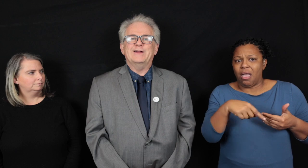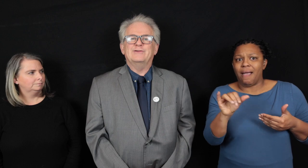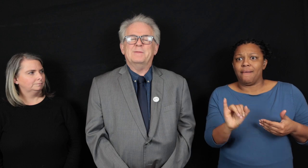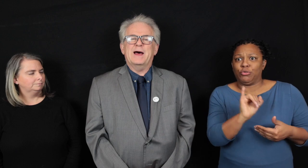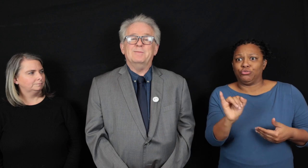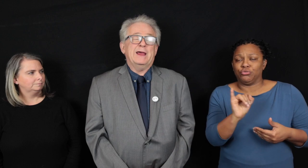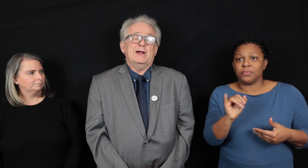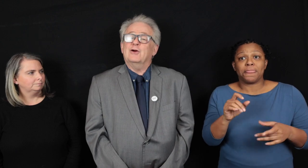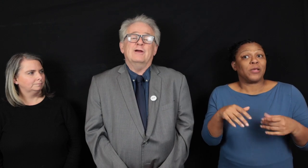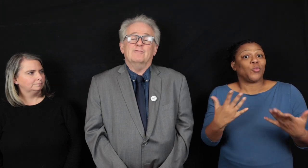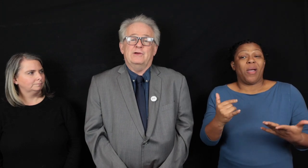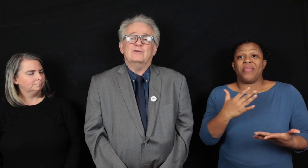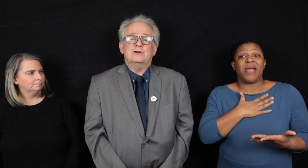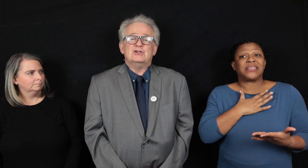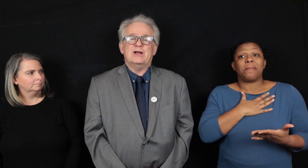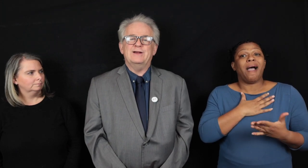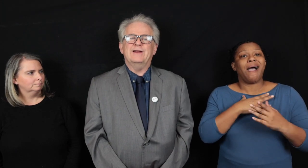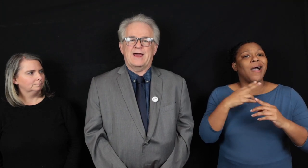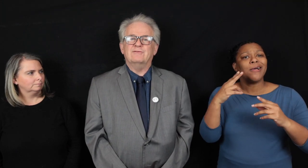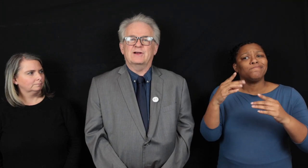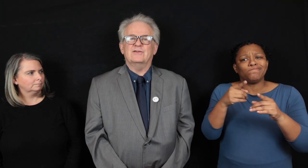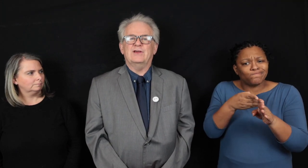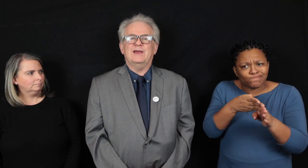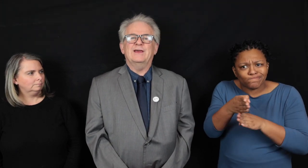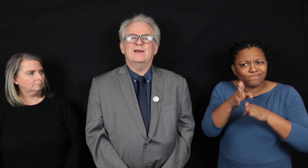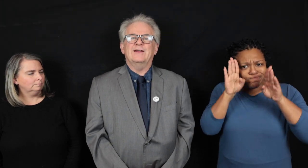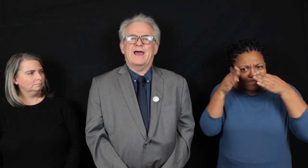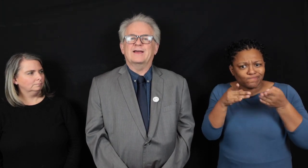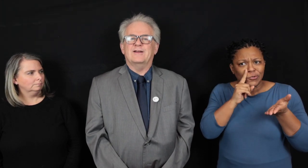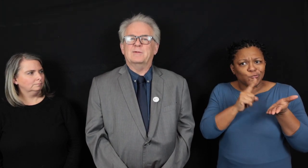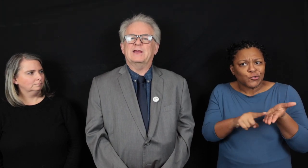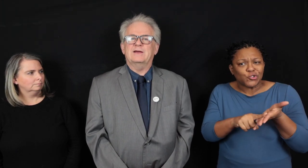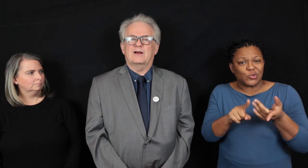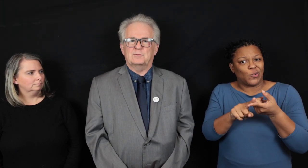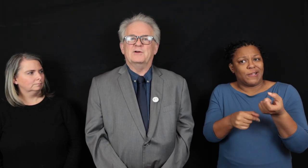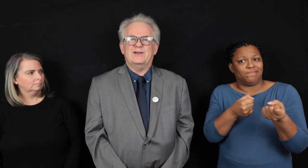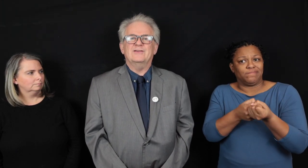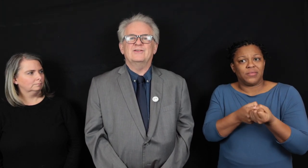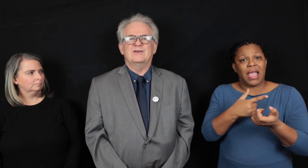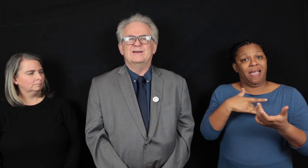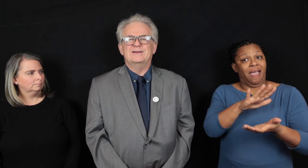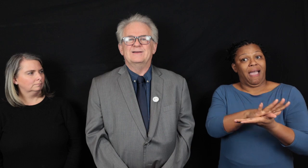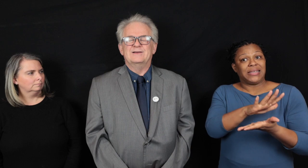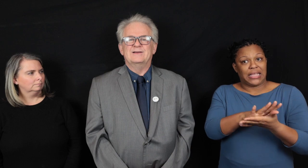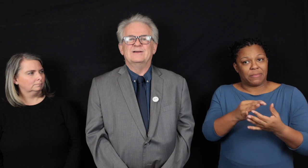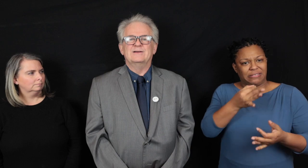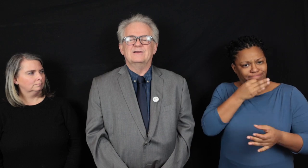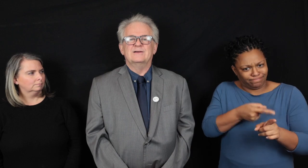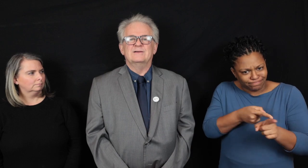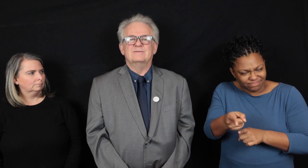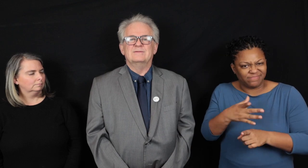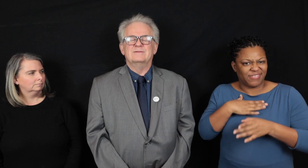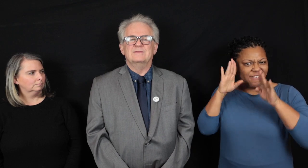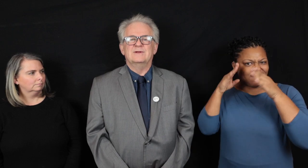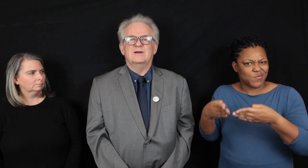that’s my main area of research and advocacy and academic expertise.